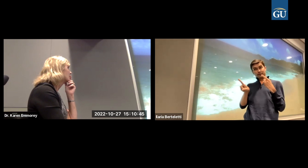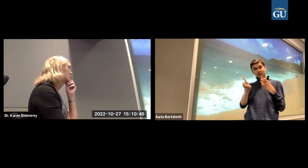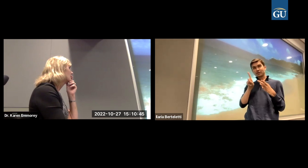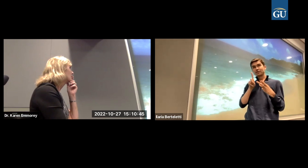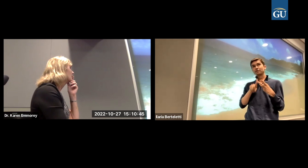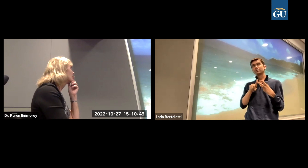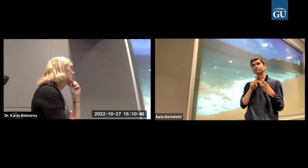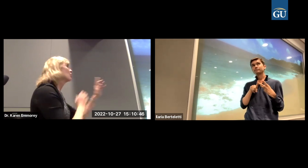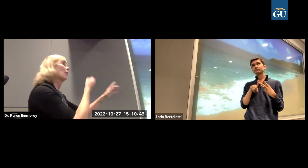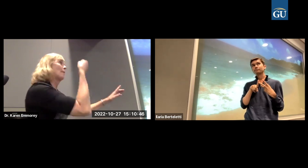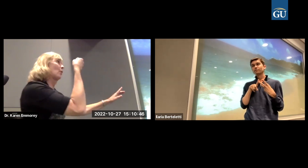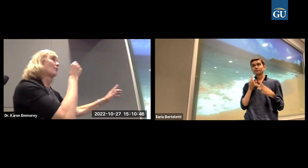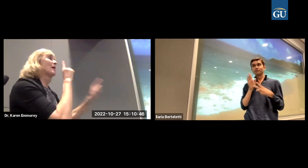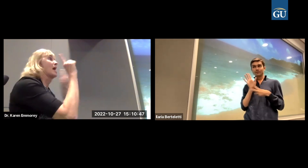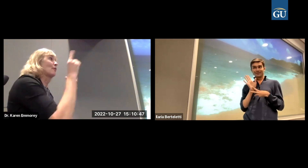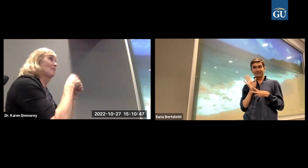that for word shape